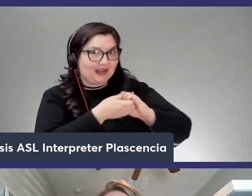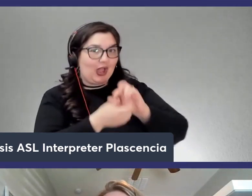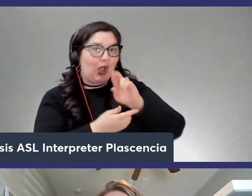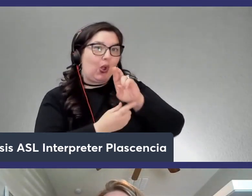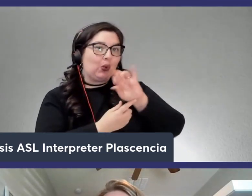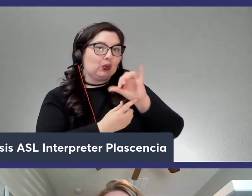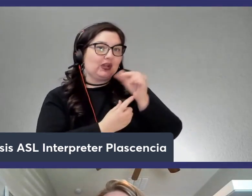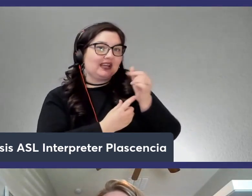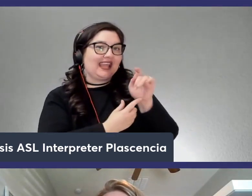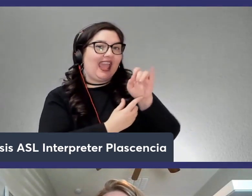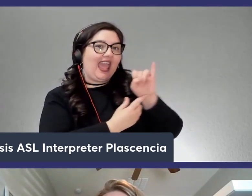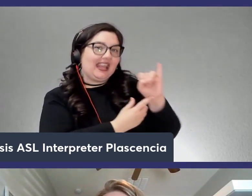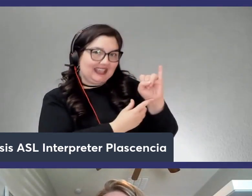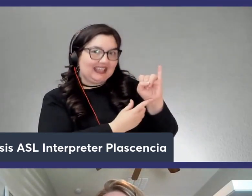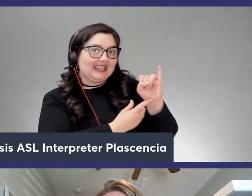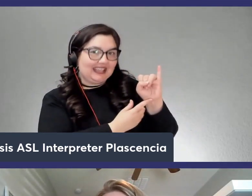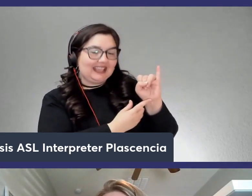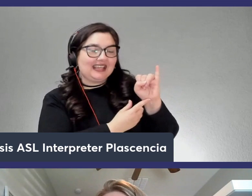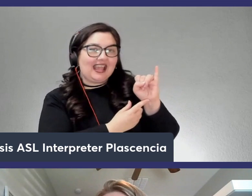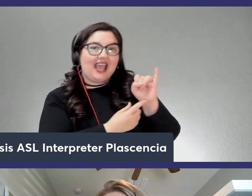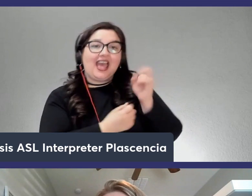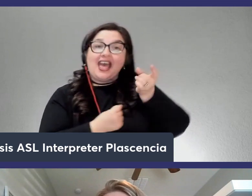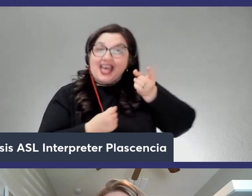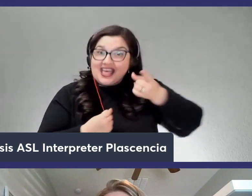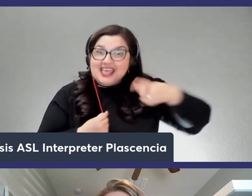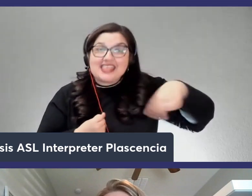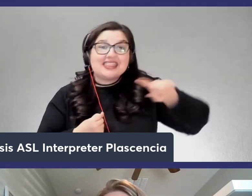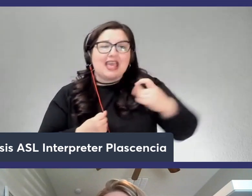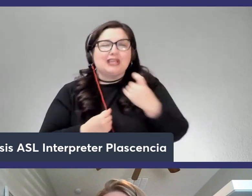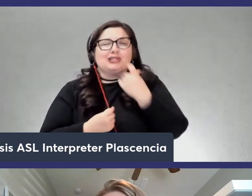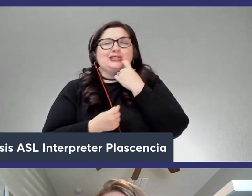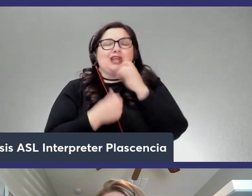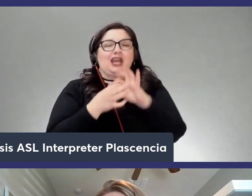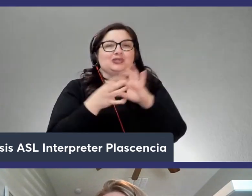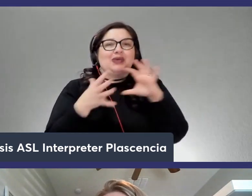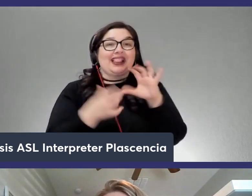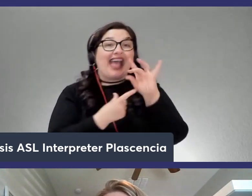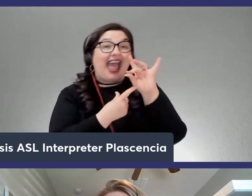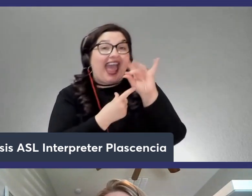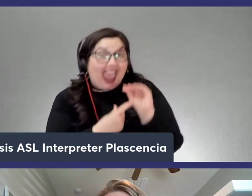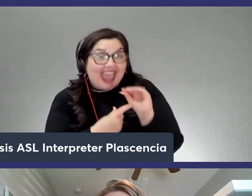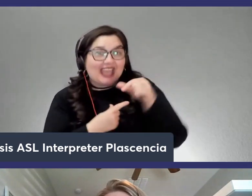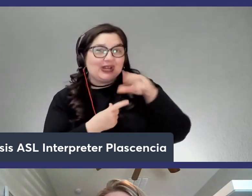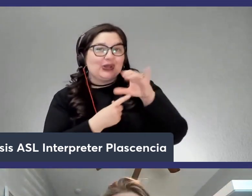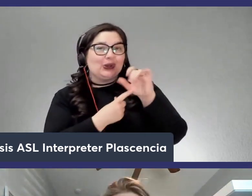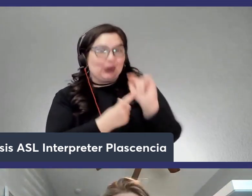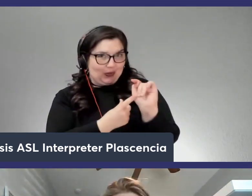and they have just released an 80-qubit quantum computer,